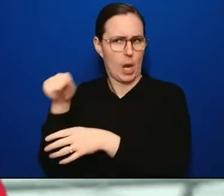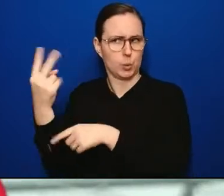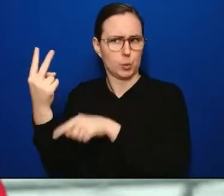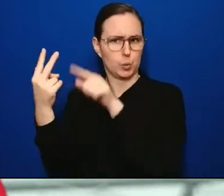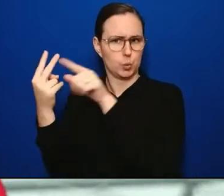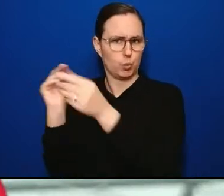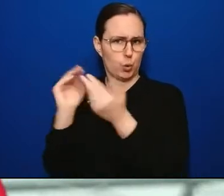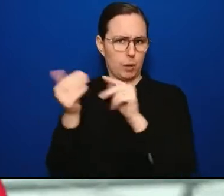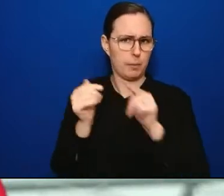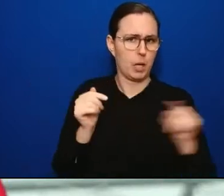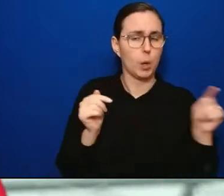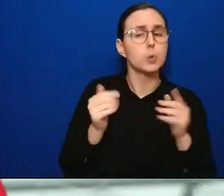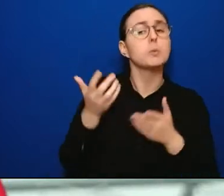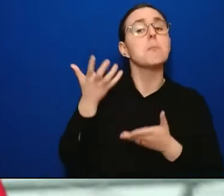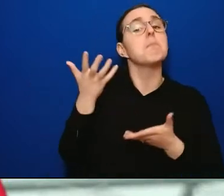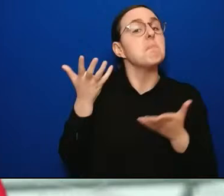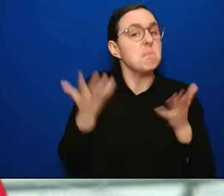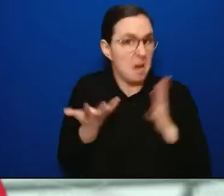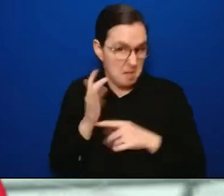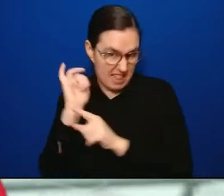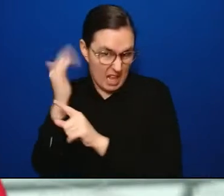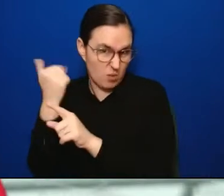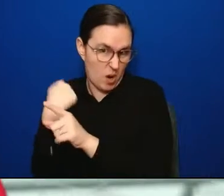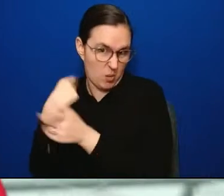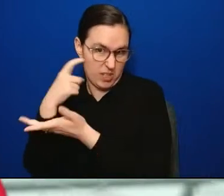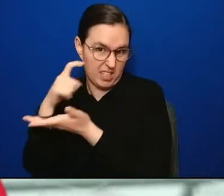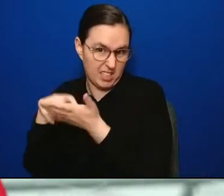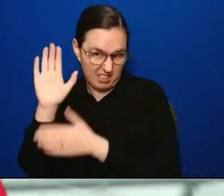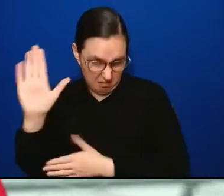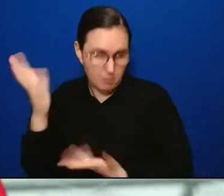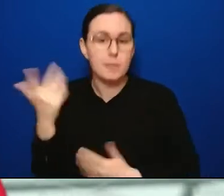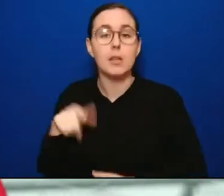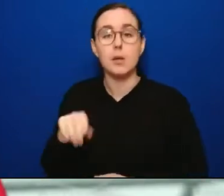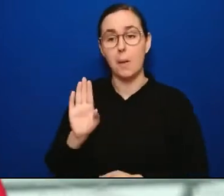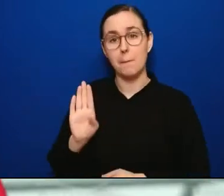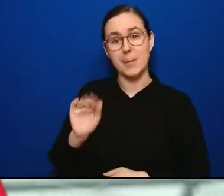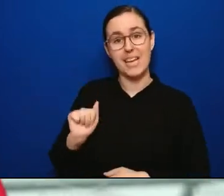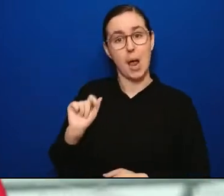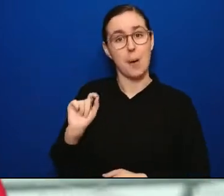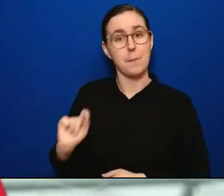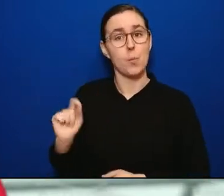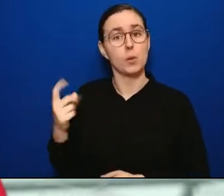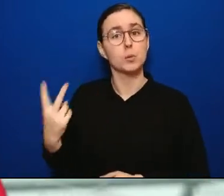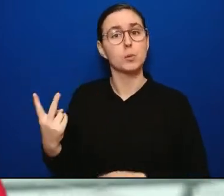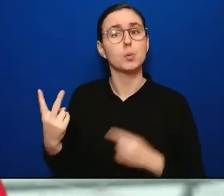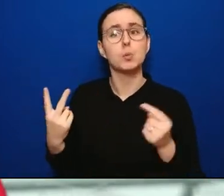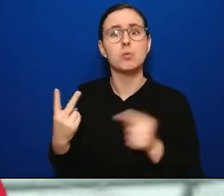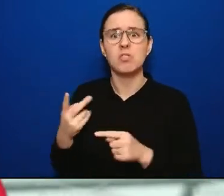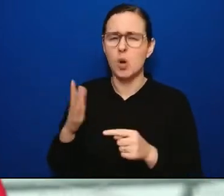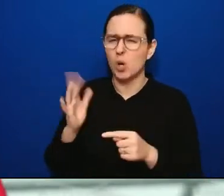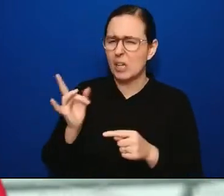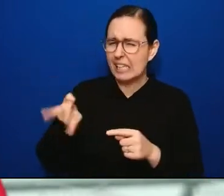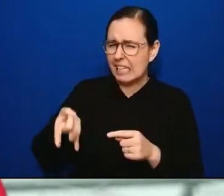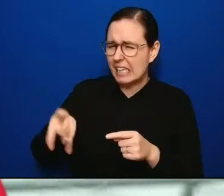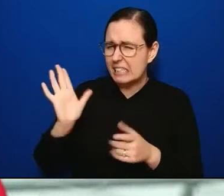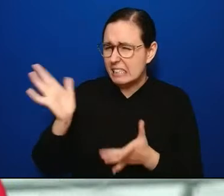than other places, but it does not seem to cause more severe illness or to have more ability